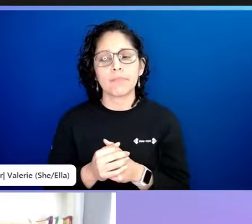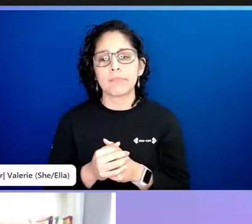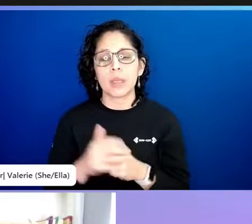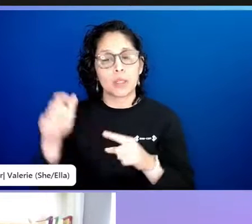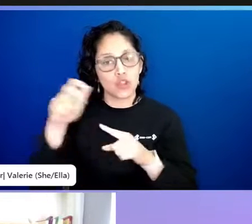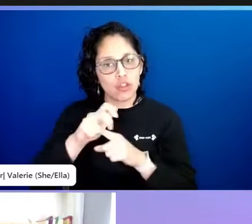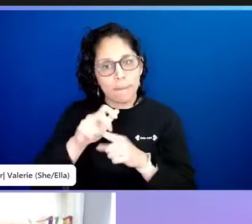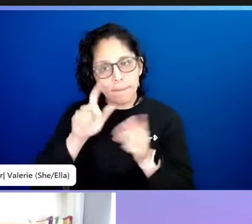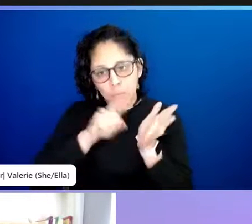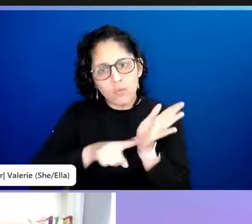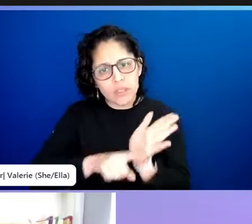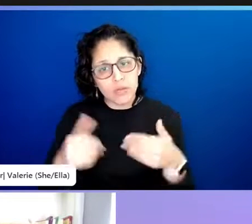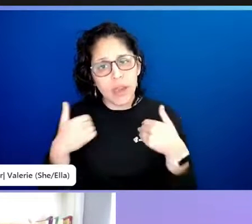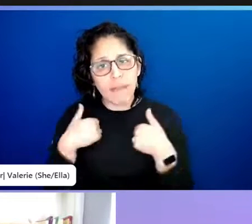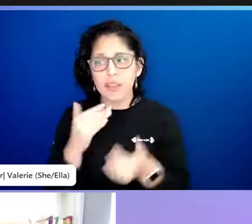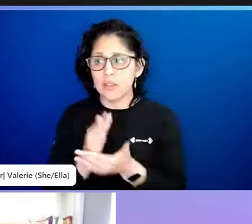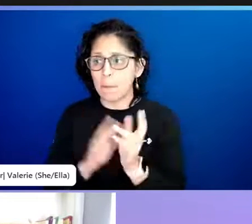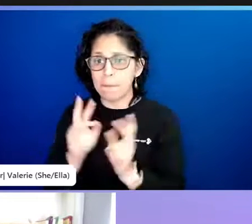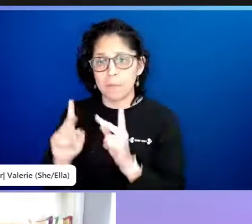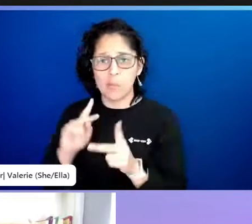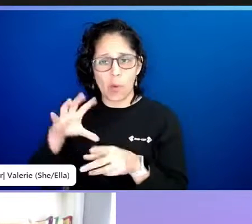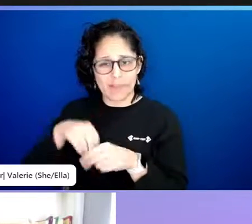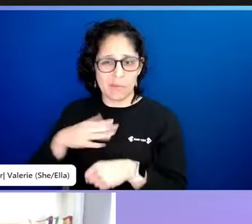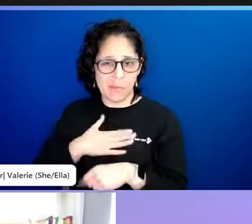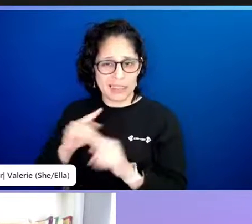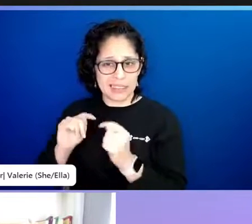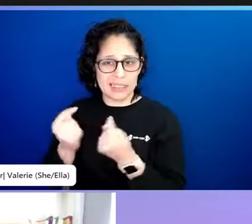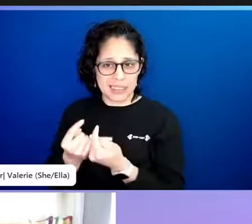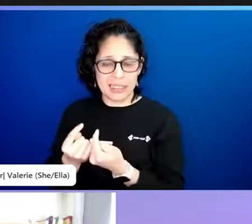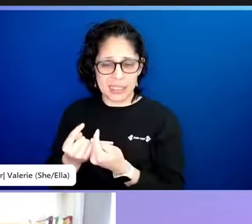um that some of the folks on our team have been doing around co-creation processes